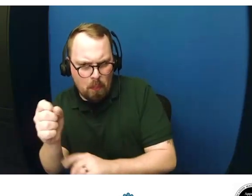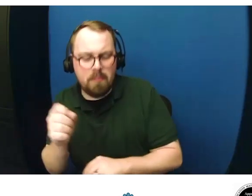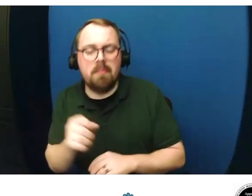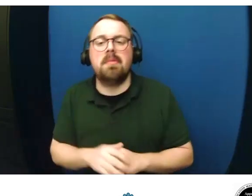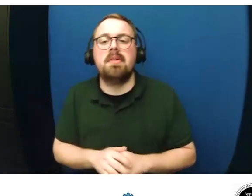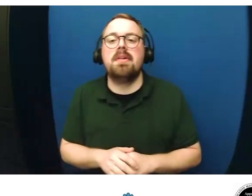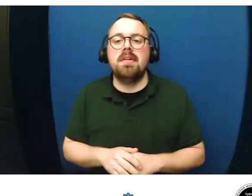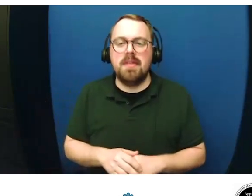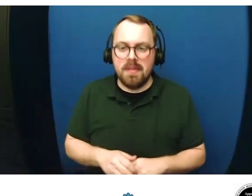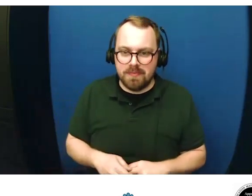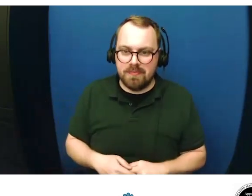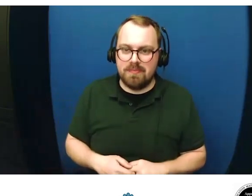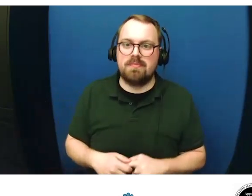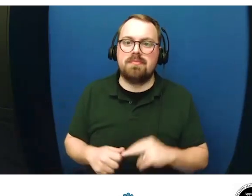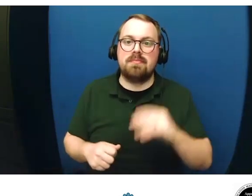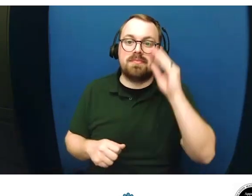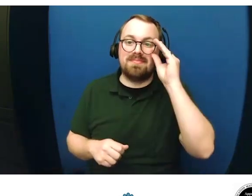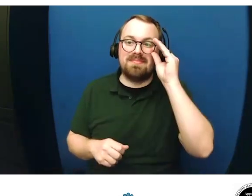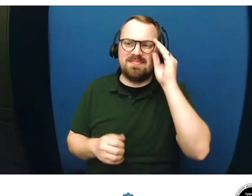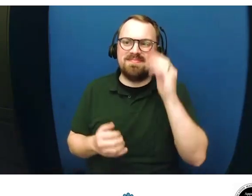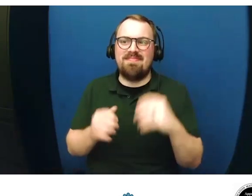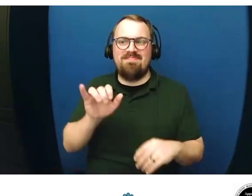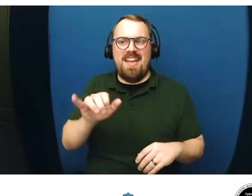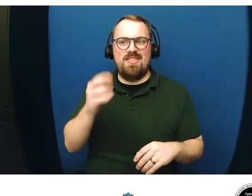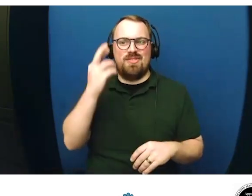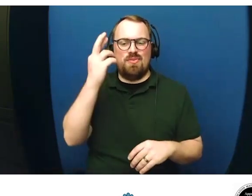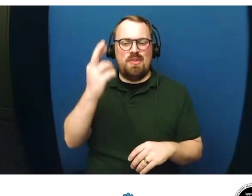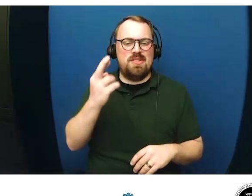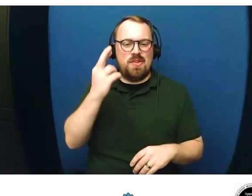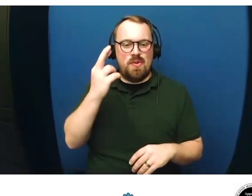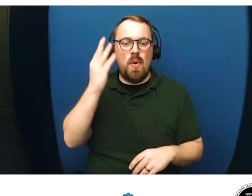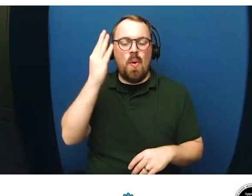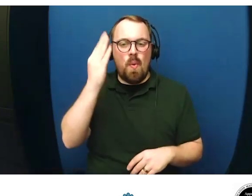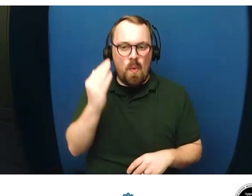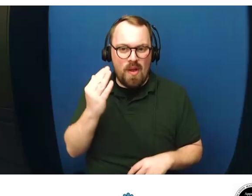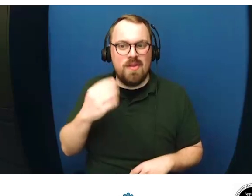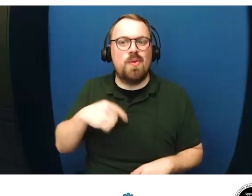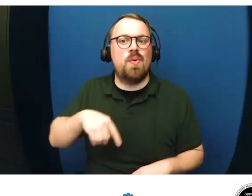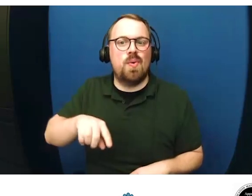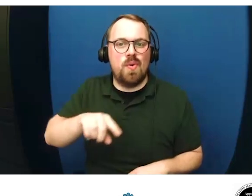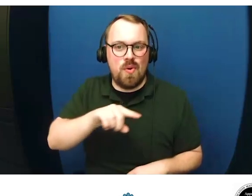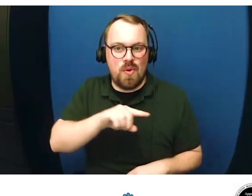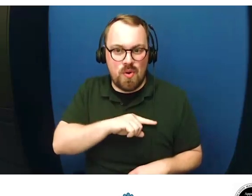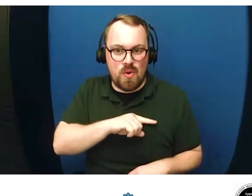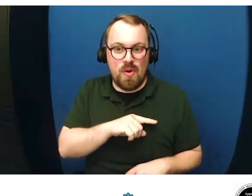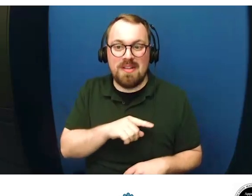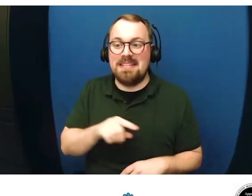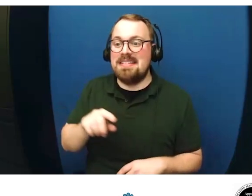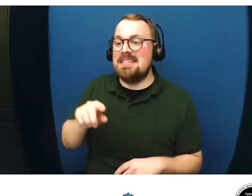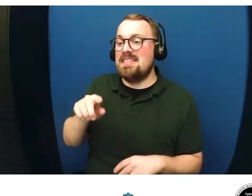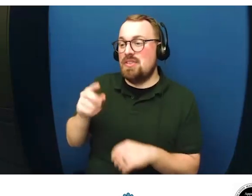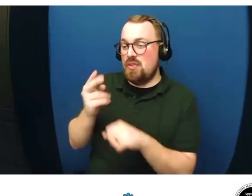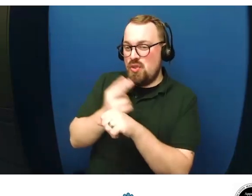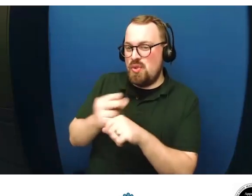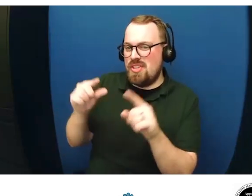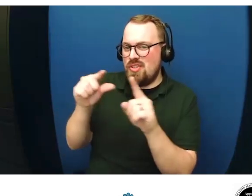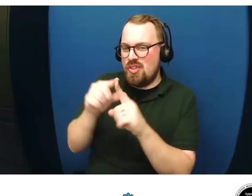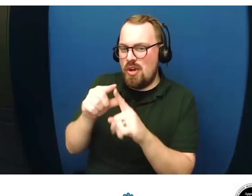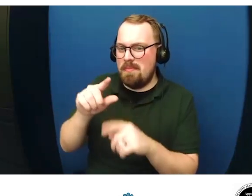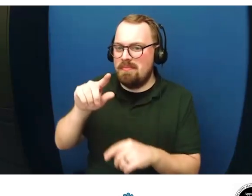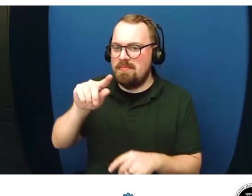So, that is why we have moved to using the term "tactile bodily" and not just "tactile".